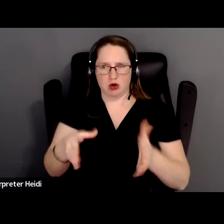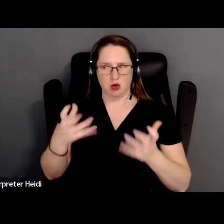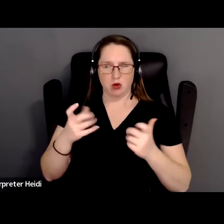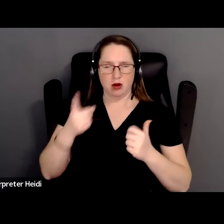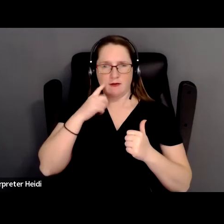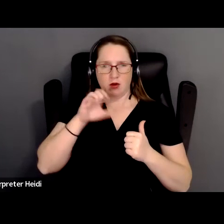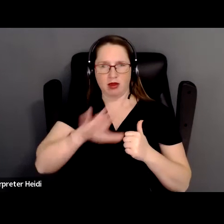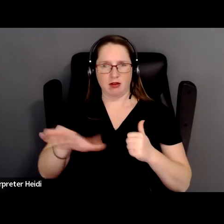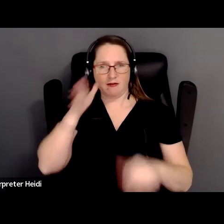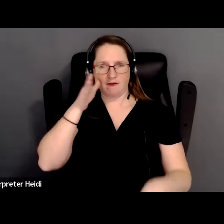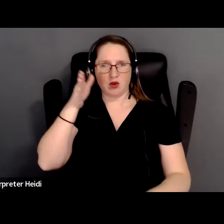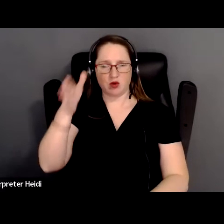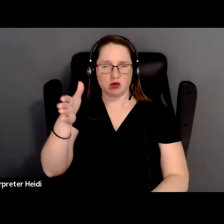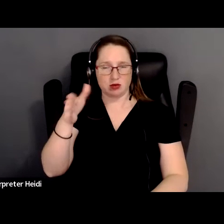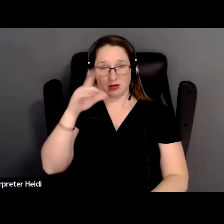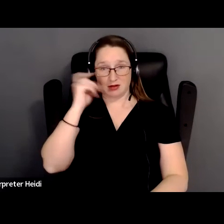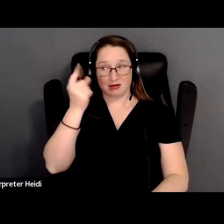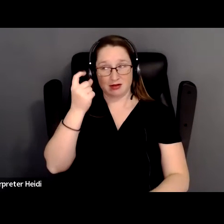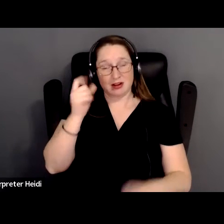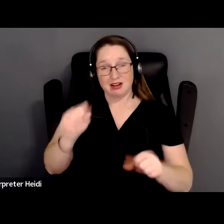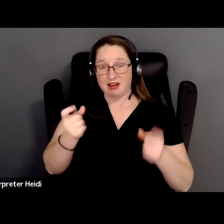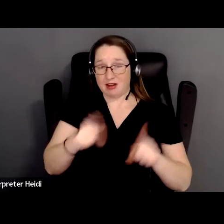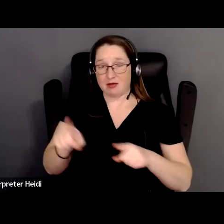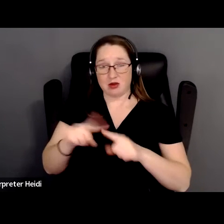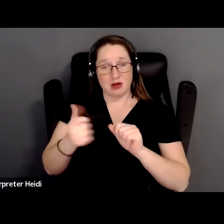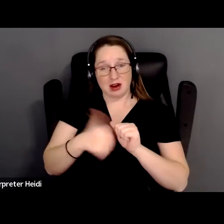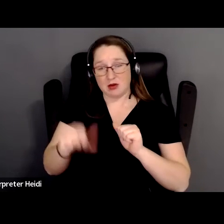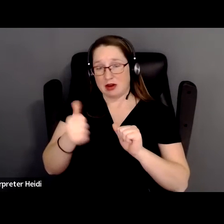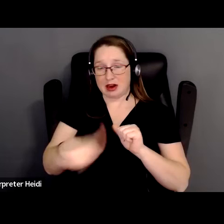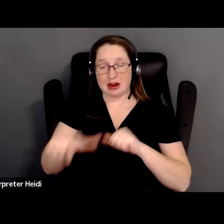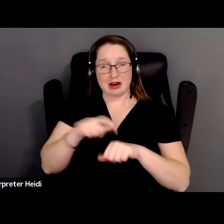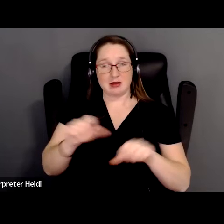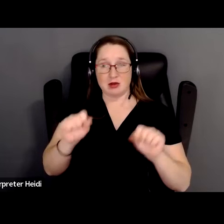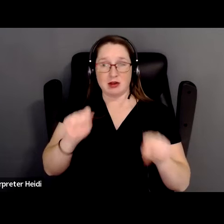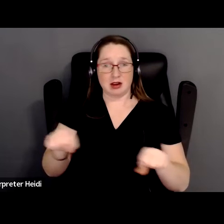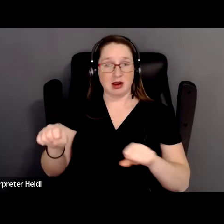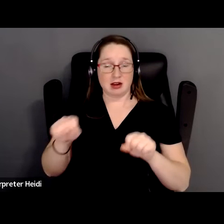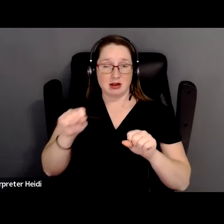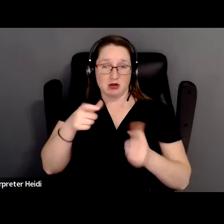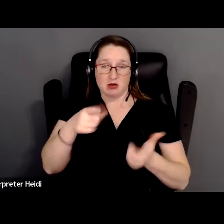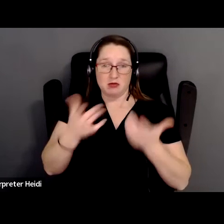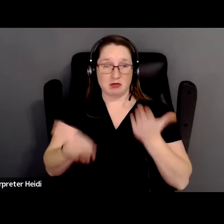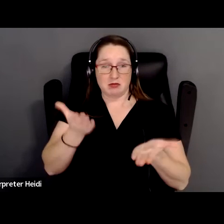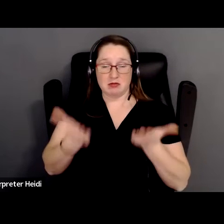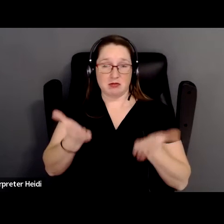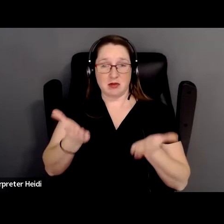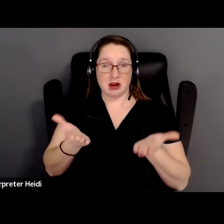future, because it can happen to anybody at any time that you might need to have